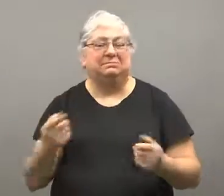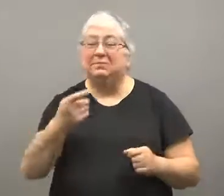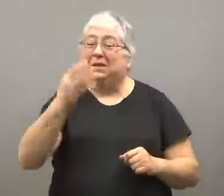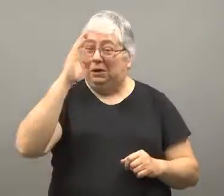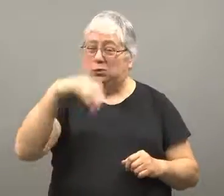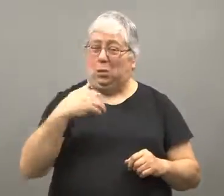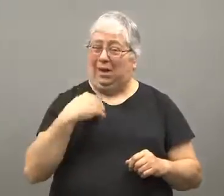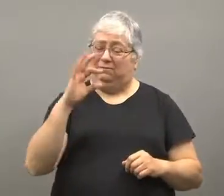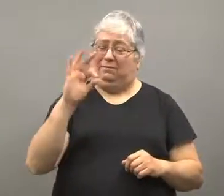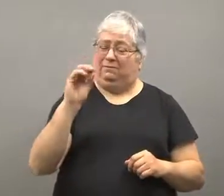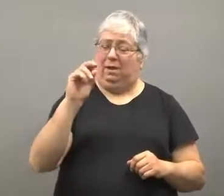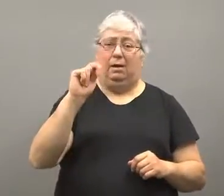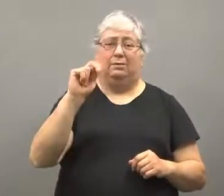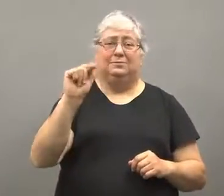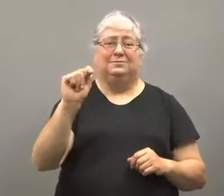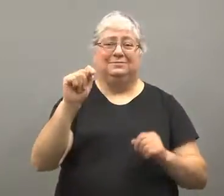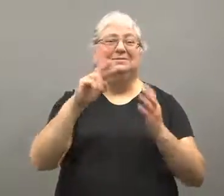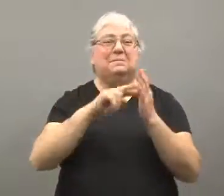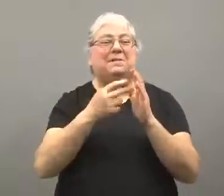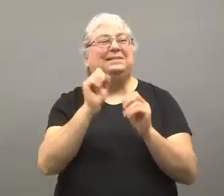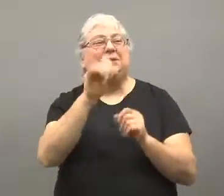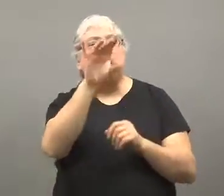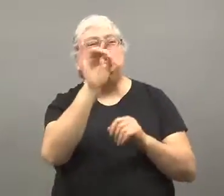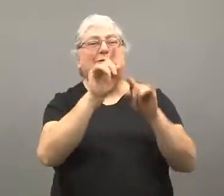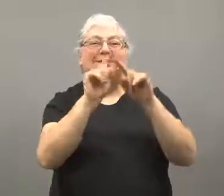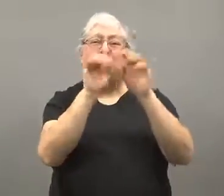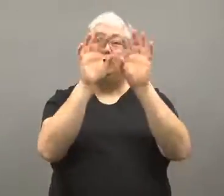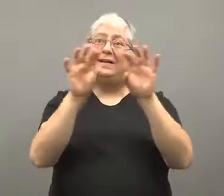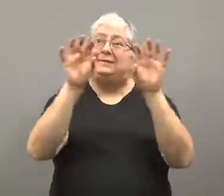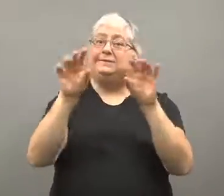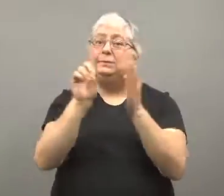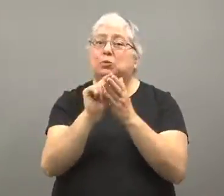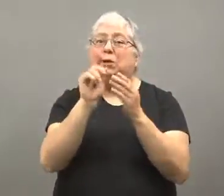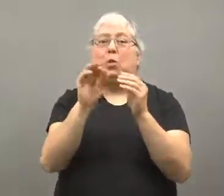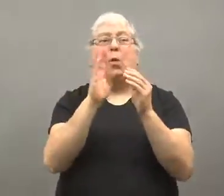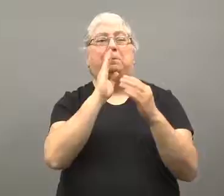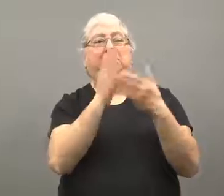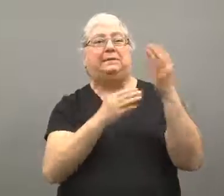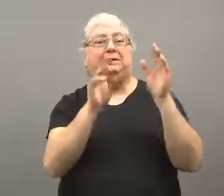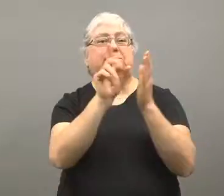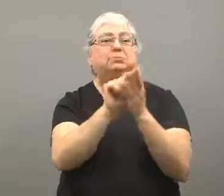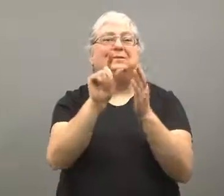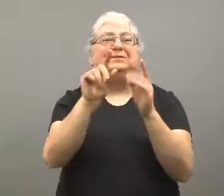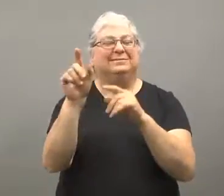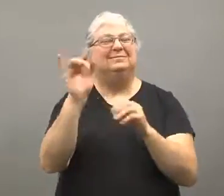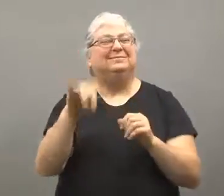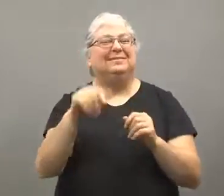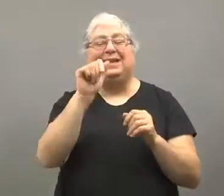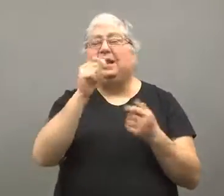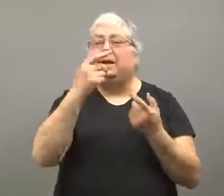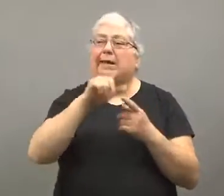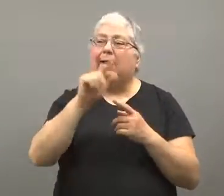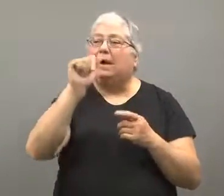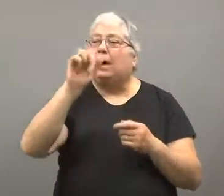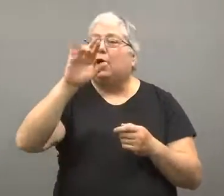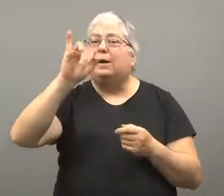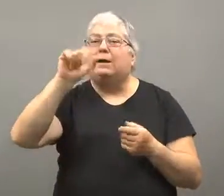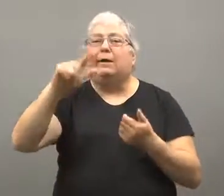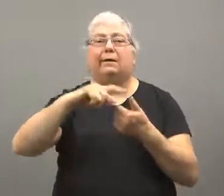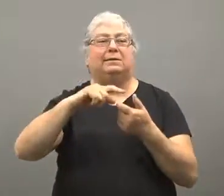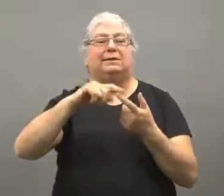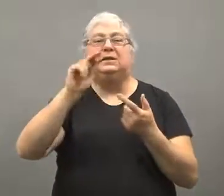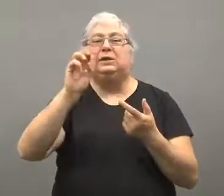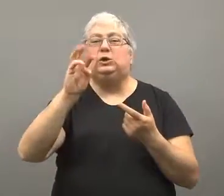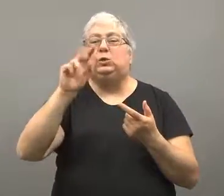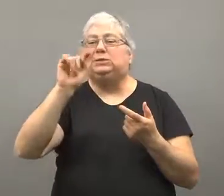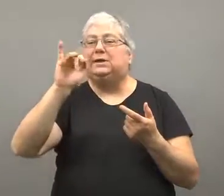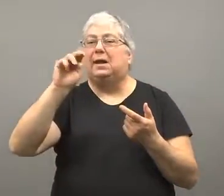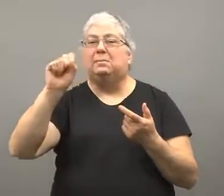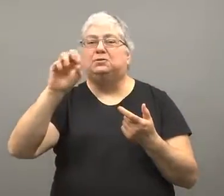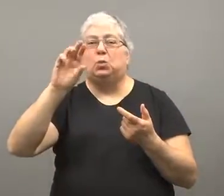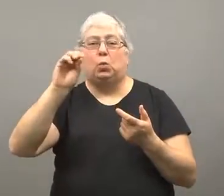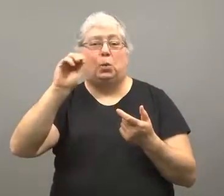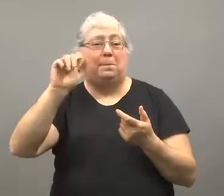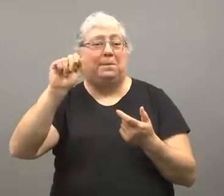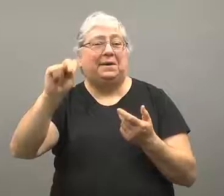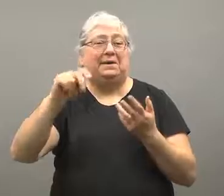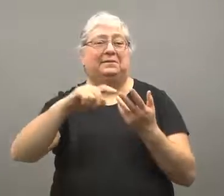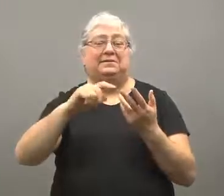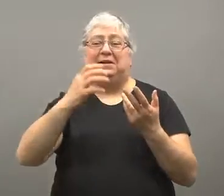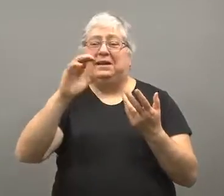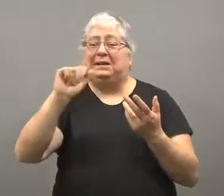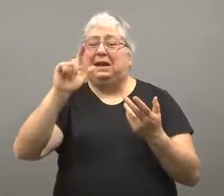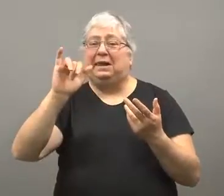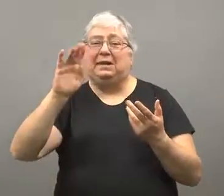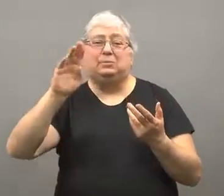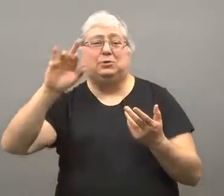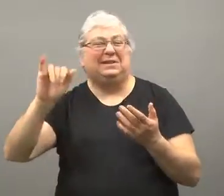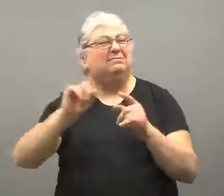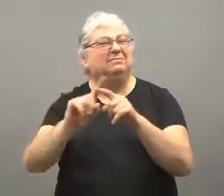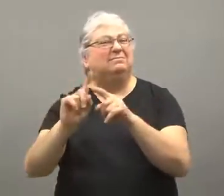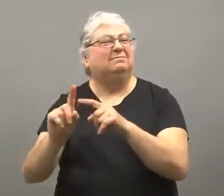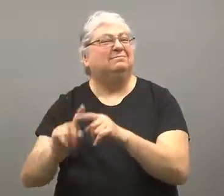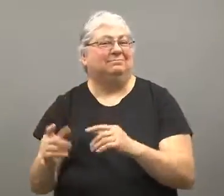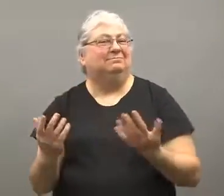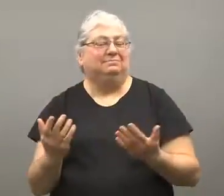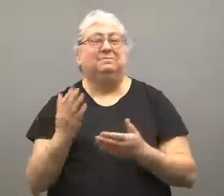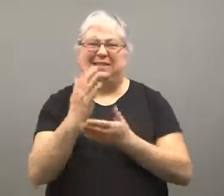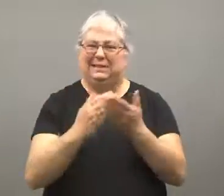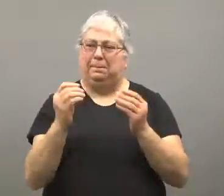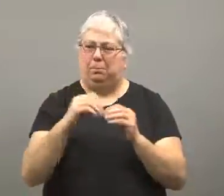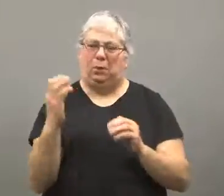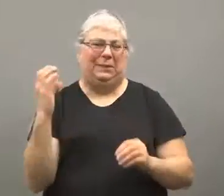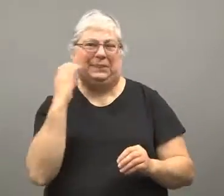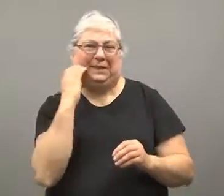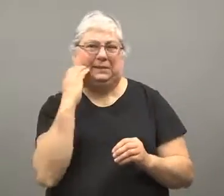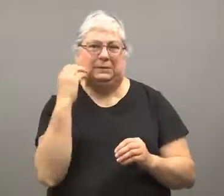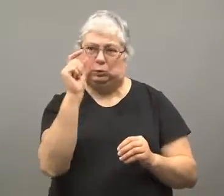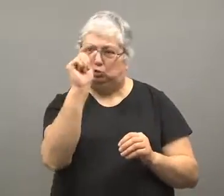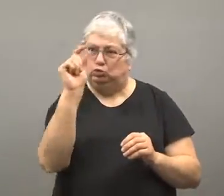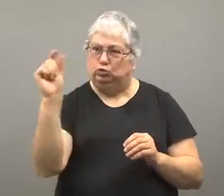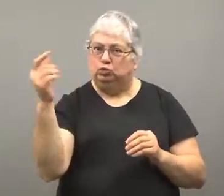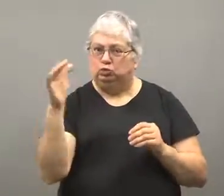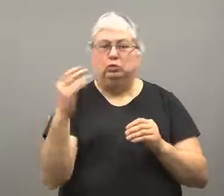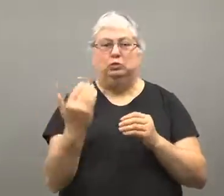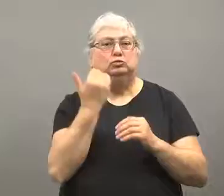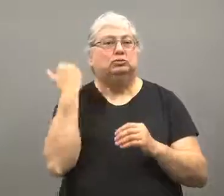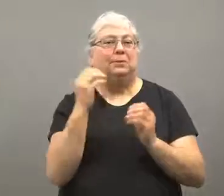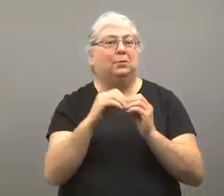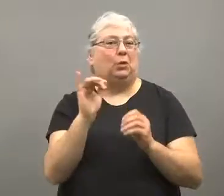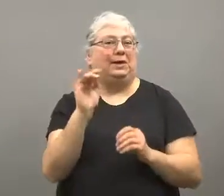There are various fonts to select, such as Arial, New Times Roman and Calibri.